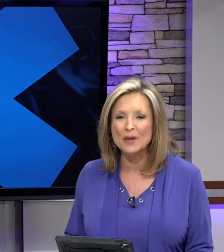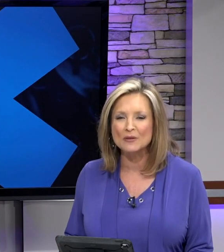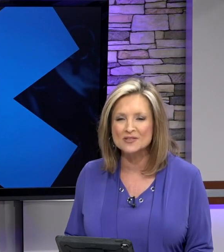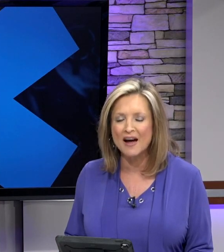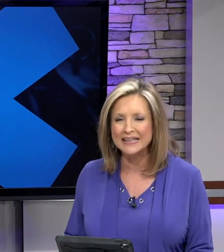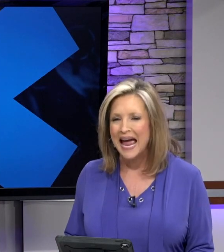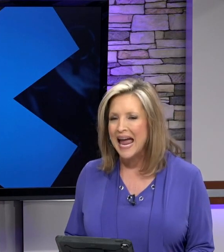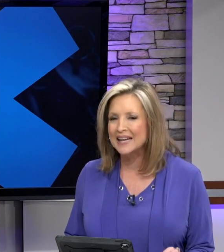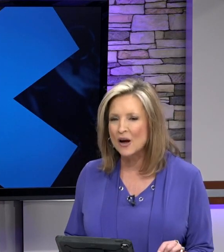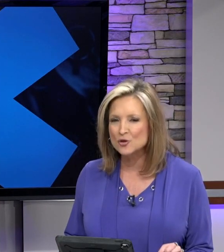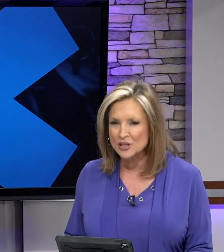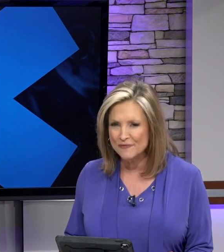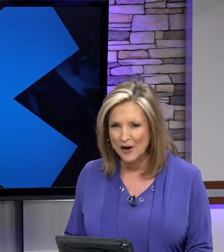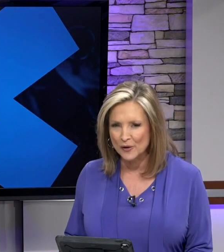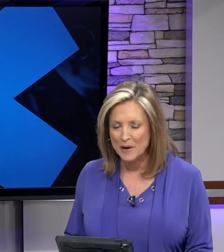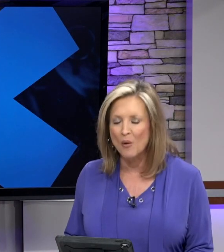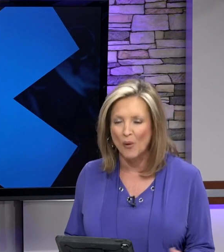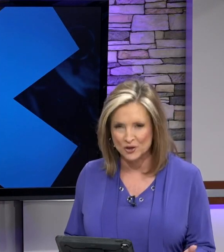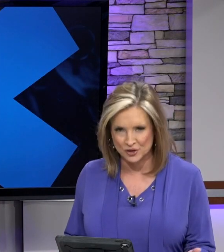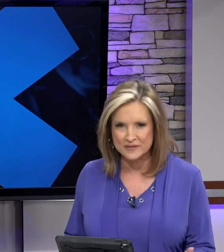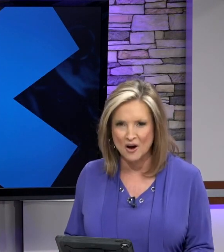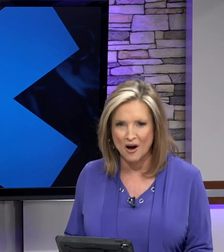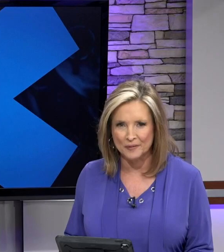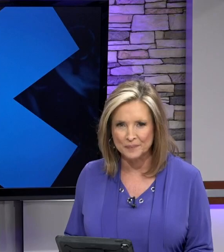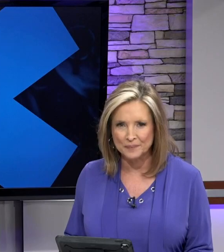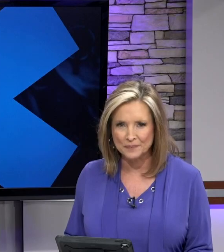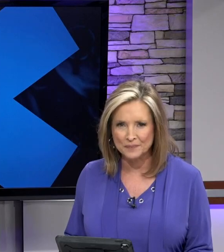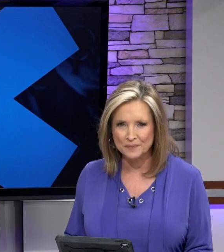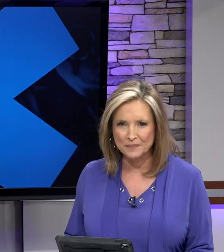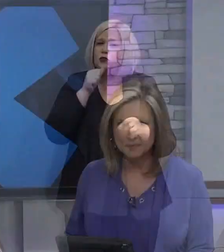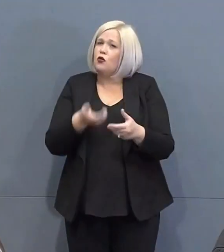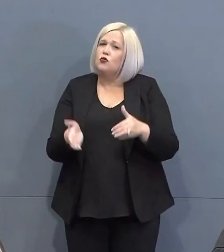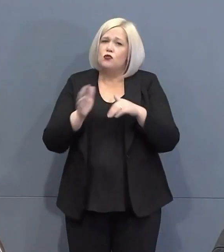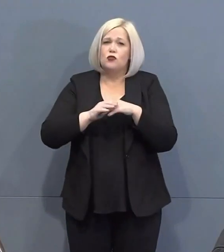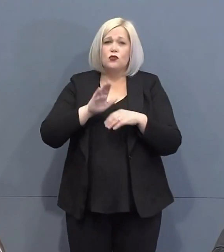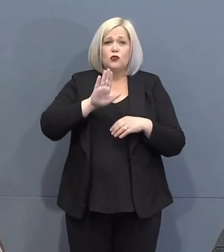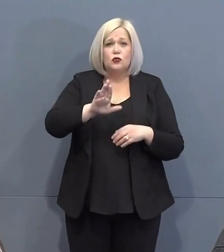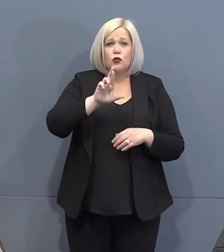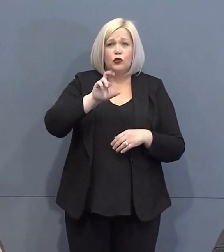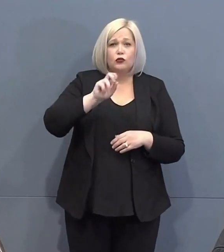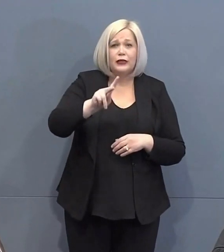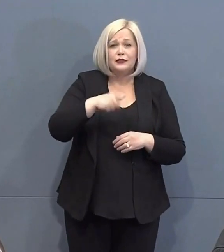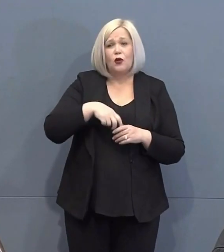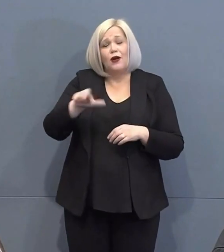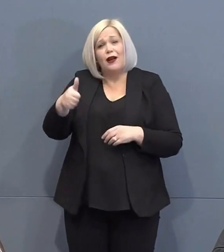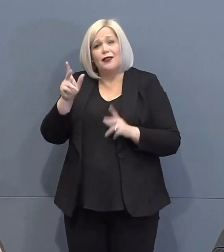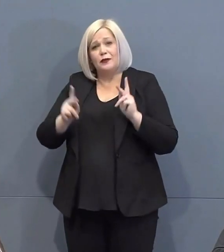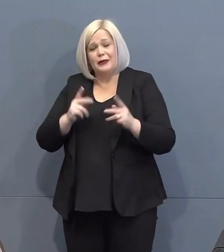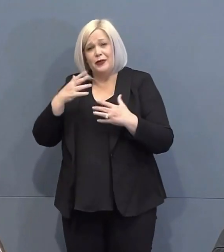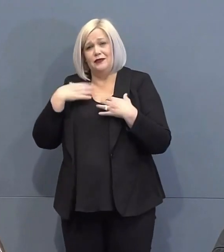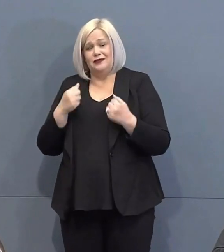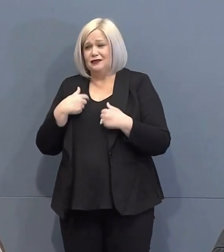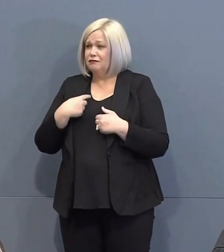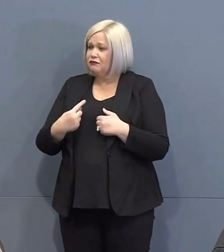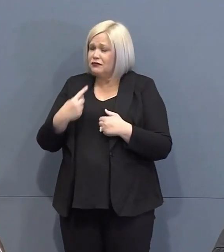THEIR CONCERNS IN JUST A MOMENT BUT FIRST THE GOVERNOR JUST FINISHED A NEWS CONFERENCE THEIR CONCERNS IN JUST A MOMENT BUT FIRST THE GOVERNOR JUST FINISHED A NEWS CONFERENCE 4@ BUT FIRST THE GOVERNOR JUST FINISHED A NEWS CONFERENCE 4@ BUT FIRST THE GOVERNOR JUST FINISHED A NEWS CONFERENCE 4@ ABOUT BUT FIRST THE GOVERNOR JUST FINISHED A NEWS CONFERENCE 4@ ABOUT TODAY'S BUT FIRST THE GOVERNOR JUST FINISHED A NEWS CONFERENCE 4@ ABOUT TODAY'S PROTEST. BUT FIRST THE GOVERNOR JUST FINISHED A NEWS CONFERENCE 4@ ABOUT TODAY'S PROTEST. AFTER FINISHED A NEWS CONFERENCE 4@ ABOUT TODAY'S PROTEST. AFTER FINISHED A NEWS CONFERENCE 4@ ABOUT TODAY'S PROTEST. AFTER DISCUSSING FINISHED A NEWS CONFERENCE 4@ ABOUT TODAY'S PROTEST. AFTER DISCUSSING THE FINISHED A NEWS CONFERENCE 4@ ABOUT TODAY'S PROTEST. AFTER DISCUSSING THE LATEST FINISHED A NEWS CONFERENCE 4@ ABOUT TODAY'S PROTEST. AFTER DISCUSSING THE LATEST NUMBERS ABOUT TODAY'S PROTEST. AFTER DISCUSSING THE LATEST NUMBERS ABOUT TODAY'S PROTEST. AFTER DISCUSSING THE LATEST NUMBERS SHE ABOUT TODAY'S PROTEST. AFTER DISCUSSING THE LATEST NUMBERS SHE TURNED ABOUT TODAY'S PROTEST. AFTER DISCUSSING THE LATEST NUMBERS SHE TURNED HER ABOUT TODAY'S PROTEST. AFTER DISCUSSING THE LATEST NUMBERS SHE TURNED HER ATTENTION ABOUT TODAY'S PROTEST. AFTER DISCUSSING THE LATEST NUMBERS SHE TURNED HER ATTENTION TO ABOUT TODAY'S PROTEST. AFTER DISCUSSING THE LATEST NUMBERS SHE TURNED HER ATTENTION TO THE DISCUSSING THE LATEST NUMBERS SHE TURNED HER ATTENTION TO THE DISCUSSING THE LATEST NUMBERS SHE TURNED HER ATTENTION TO THE PEOPLE DISCUSSING THE LATEST NUMBERS SHE TURNED HER ATTENTION TO THE PEOPLE OUTSIDE DISCUSSING THE LATEST NUMBERS SHE TURNED HER ATTENTION TO THE PEOPLE OUTSIDE AND DISCUSSING THE LATEST NUMBERS SHE TURNED HER ATTENTION TO THE PEOPLE OUTSIDE AND HOW DISCUSSING THE LATEST NUMBERS SHE TURNED HER ATTENTION TO THE PEOPLE OUTSIDE AND HOW SHE DISCUSSING THE LATEST NUMBERS SHE TURNED HER ATTENTION TO THE PEOPLE OUTSIDE AND HOW SHE FELT SHE TURNED HER ATTENTION TO THE PEOPLE OUTSIDE AND HOW SHE FELT SHE TURNED HER ATTENTION TO THE PEOPLE OUTSIDE AND HOW SHE FELT ABOUT SHE TURNED HER ATTENTION TO THE PEOPLE OUTSIDE AND HOW SHE FELT ABOUT WHAT SHE TURNED HER ATTENTION TO THE PEOPLE OUTSIDE AND HOW SHE FELT ABOUT WHAT SHE